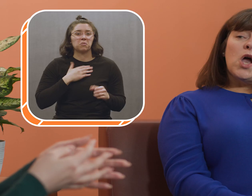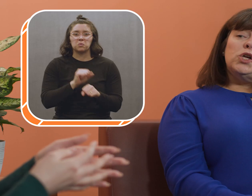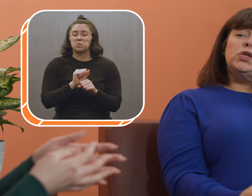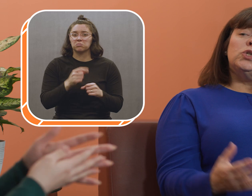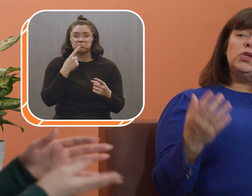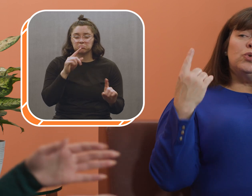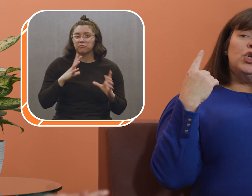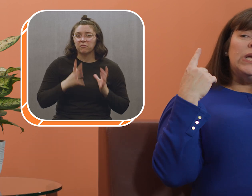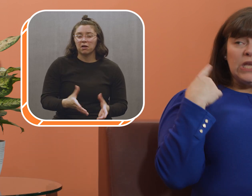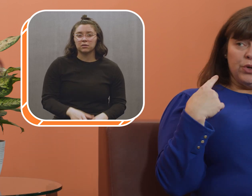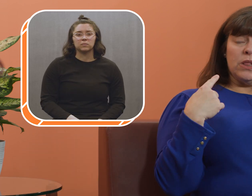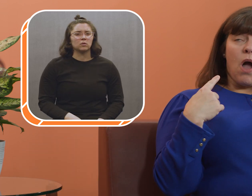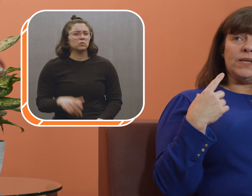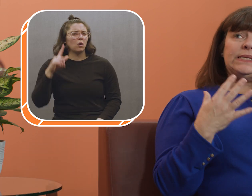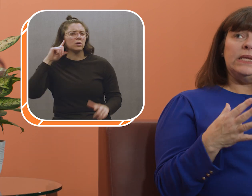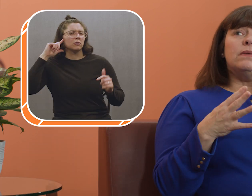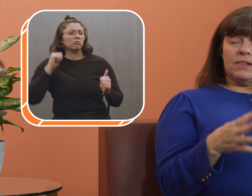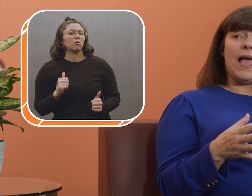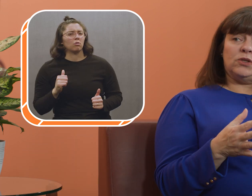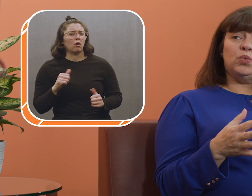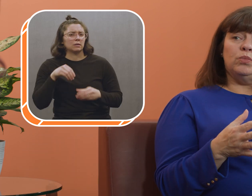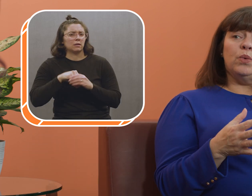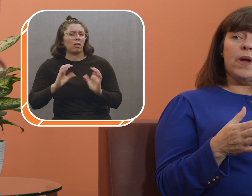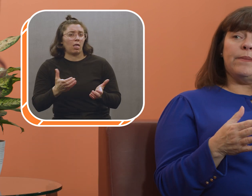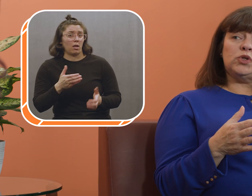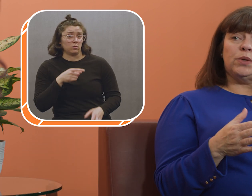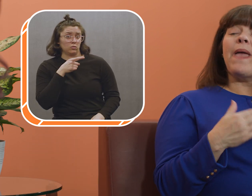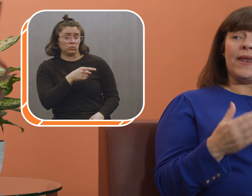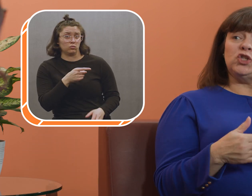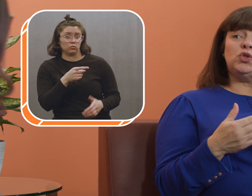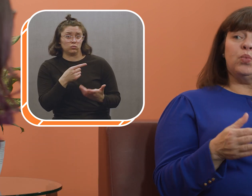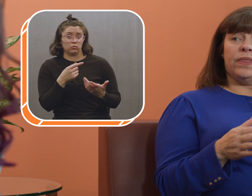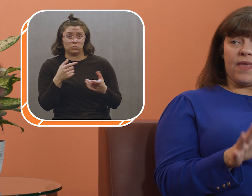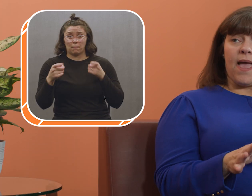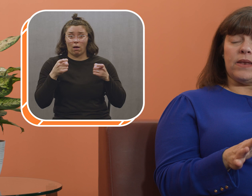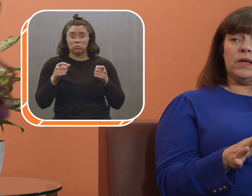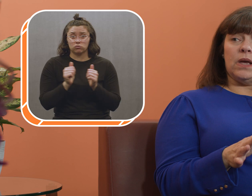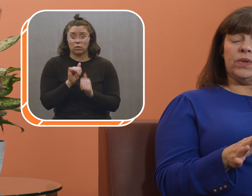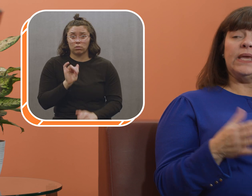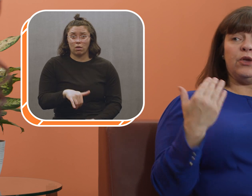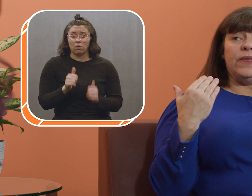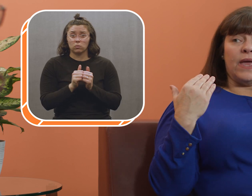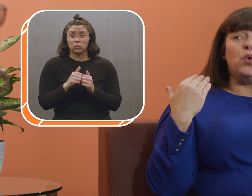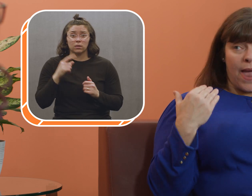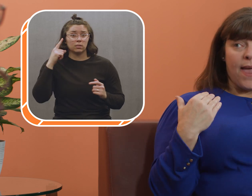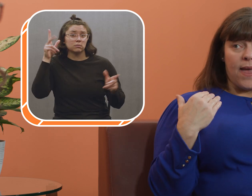And so my teacher-- So your hearing loss in the classroom, you were able to manage with that, with the hearing that you had?